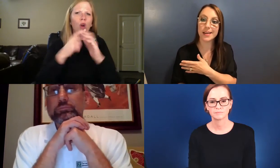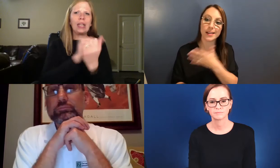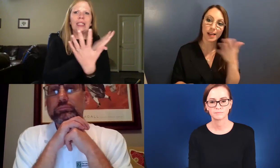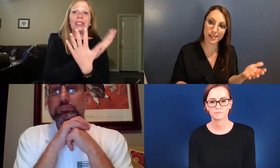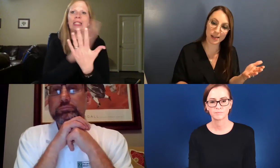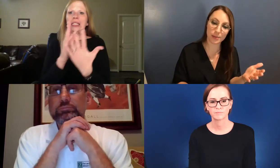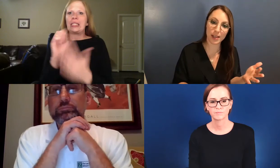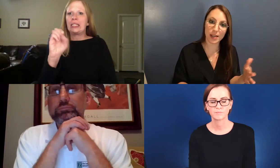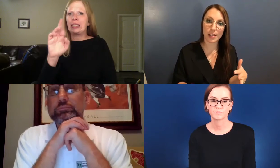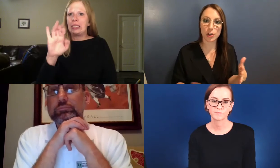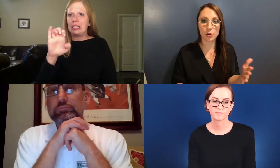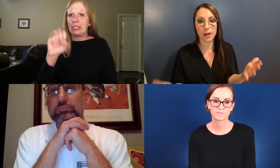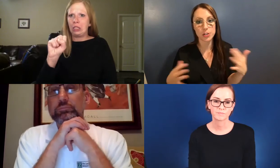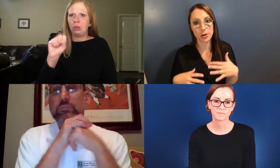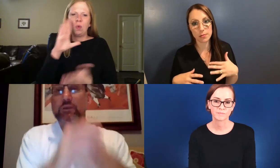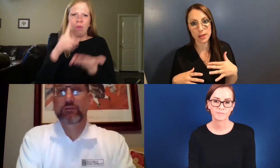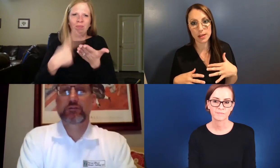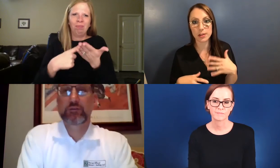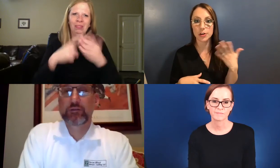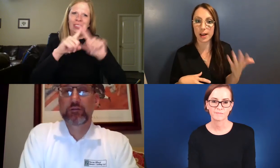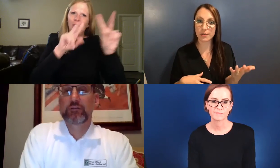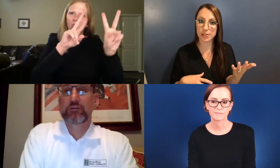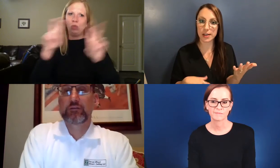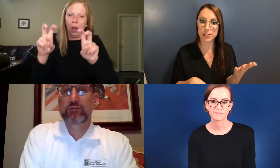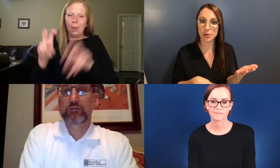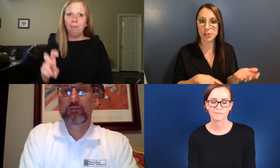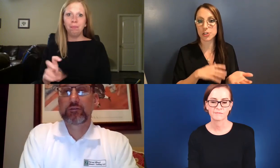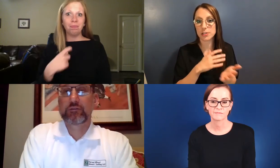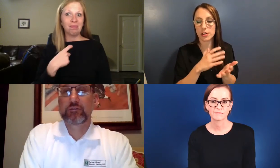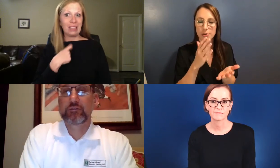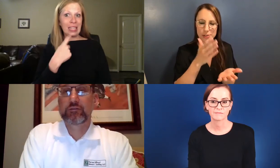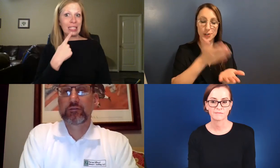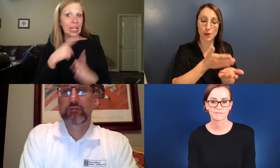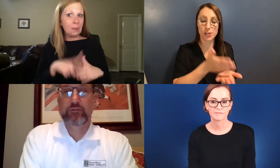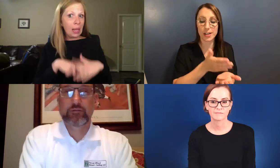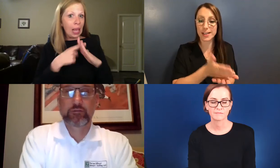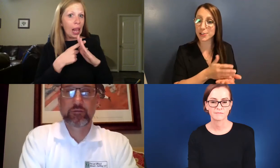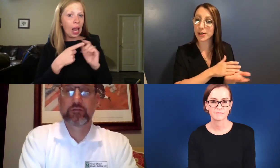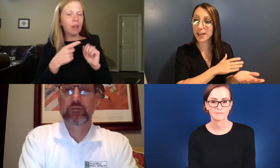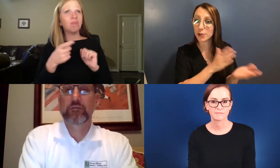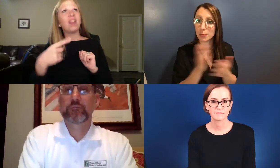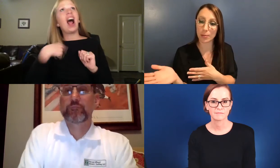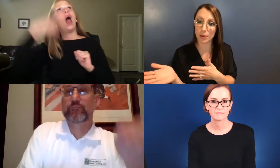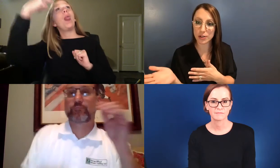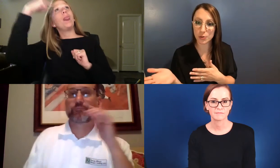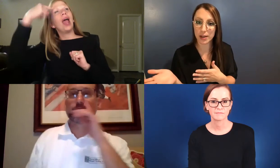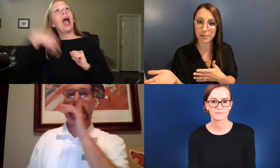like I said in the beginning, you probably showed up thinking that you're gonna have a certain question answered, and you probably walked away,